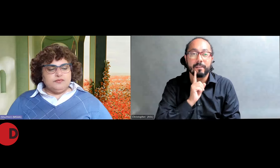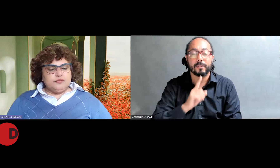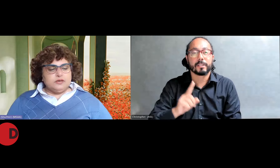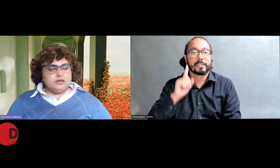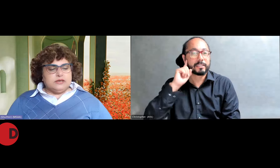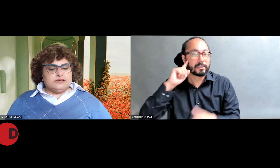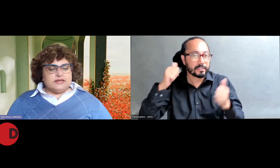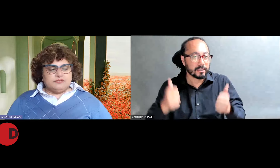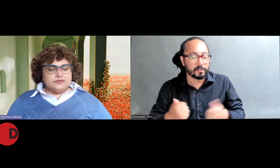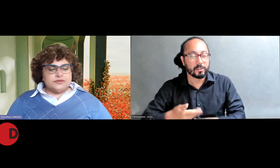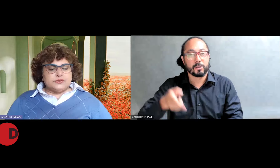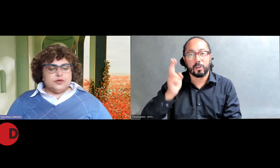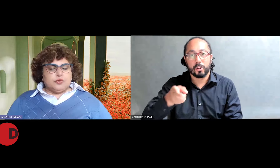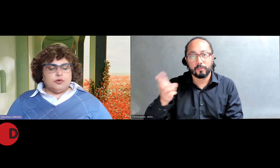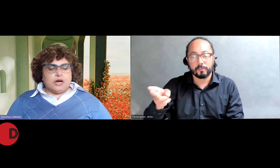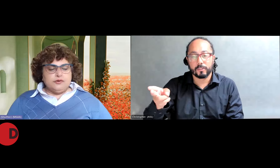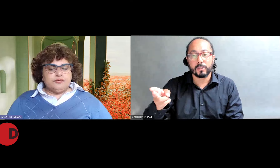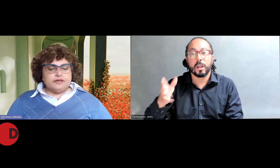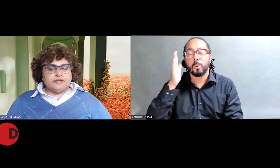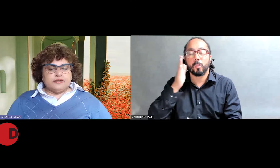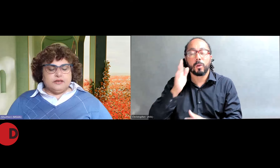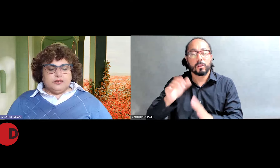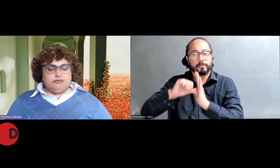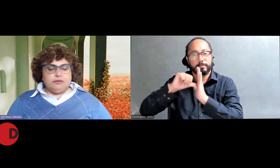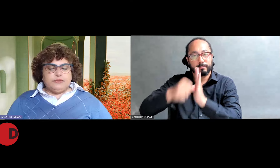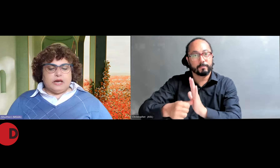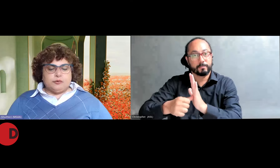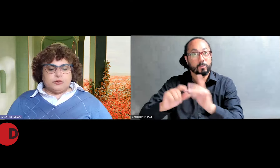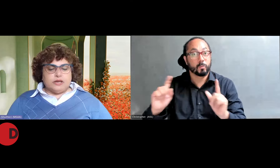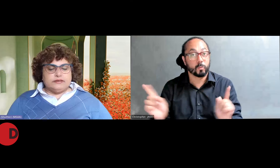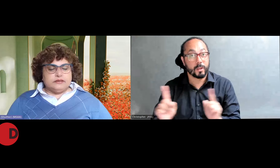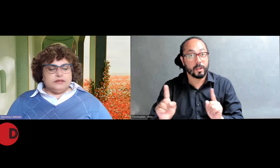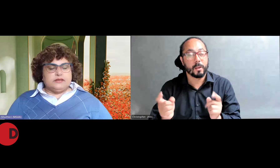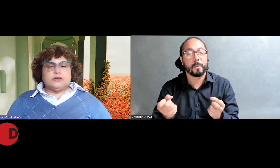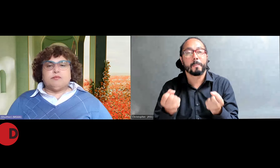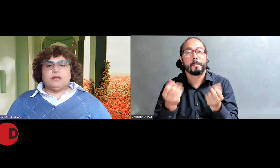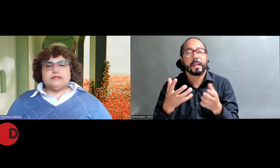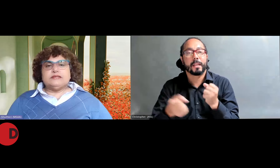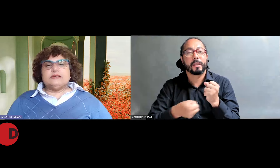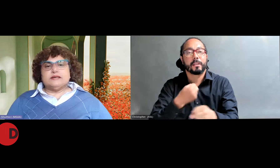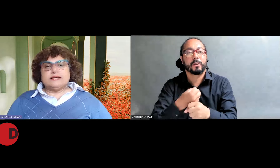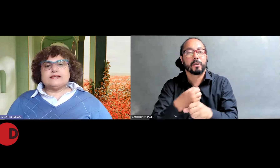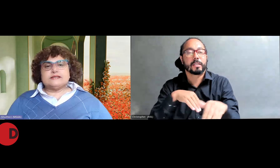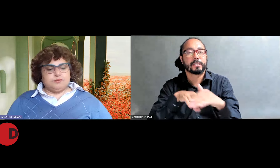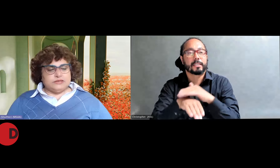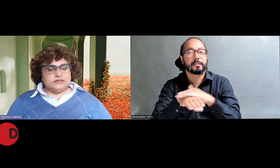or hard of hearing will be outlined in the multi-year